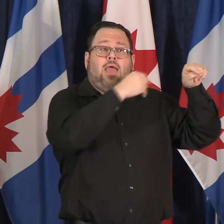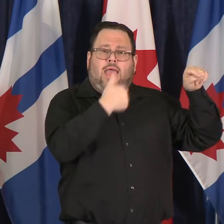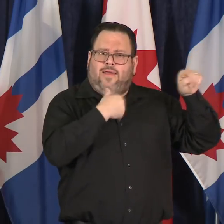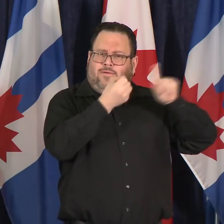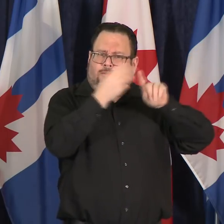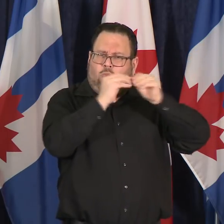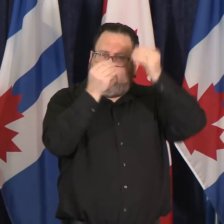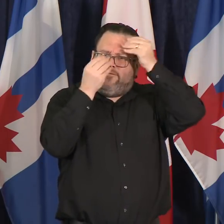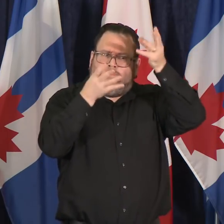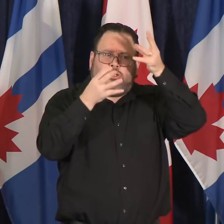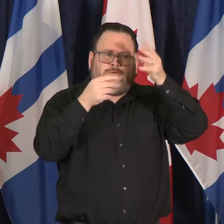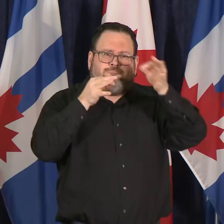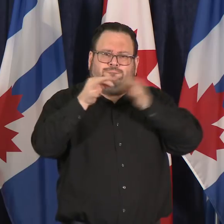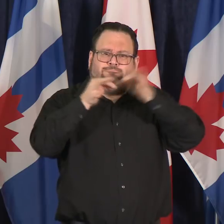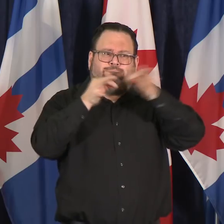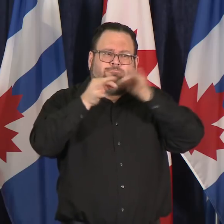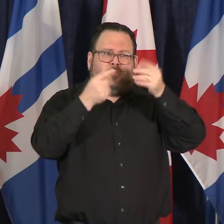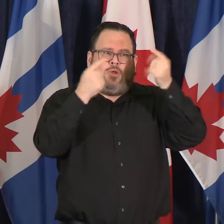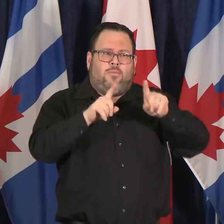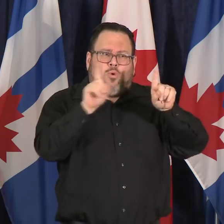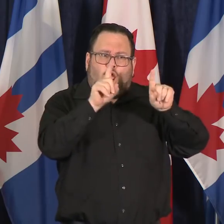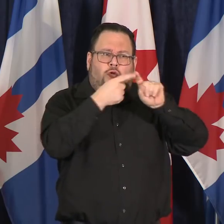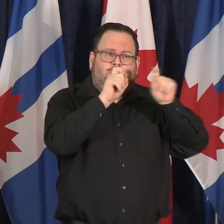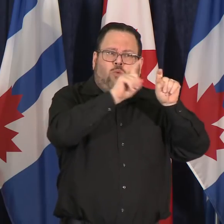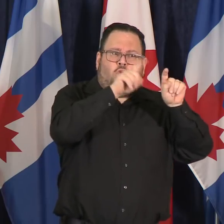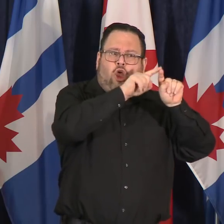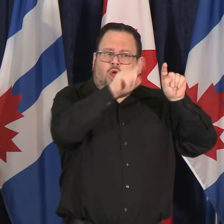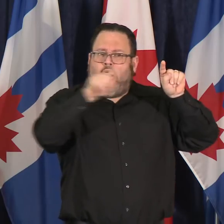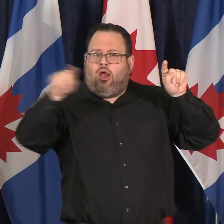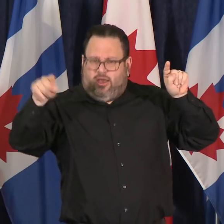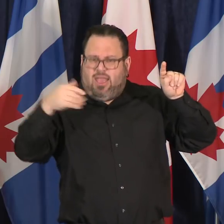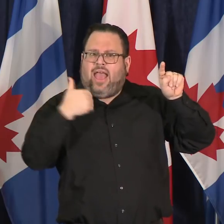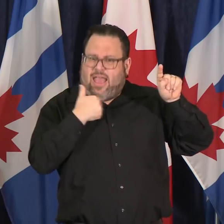very specific places specific times through the community they're about to